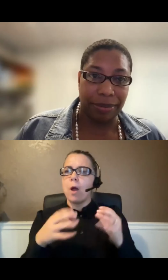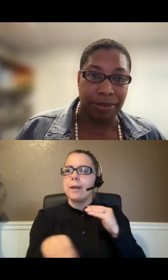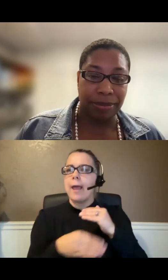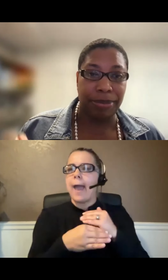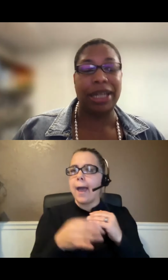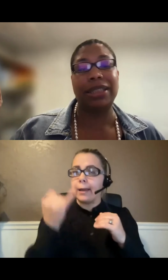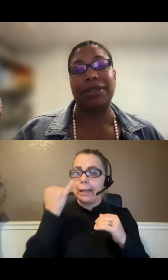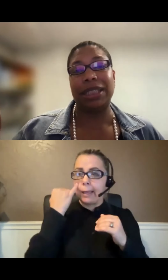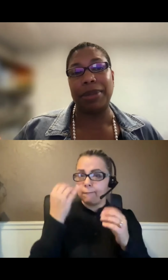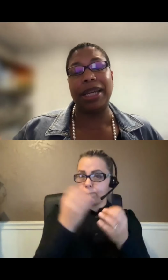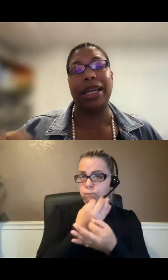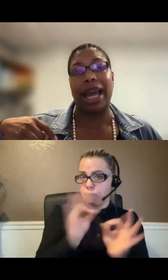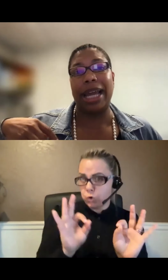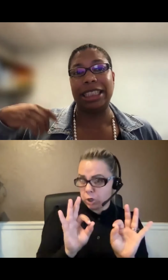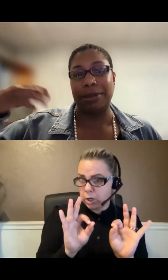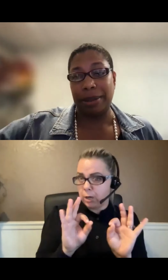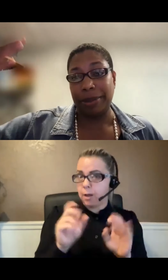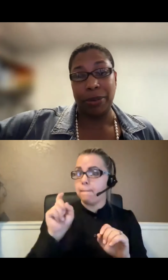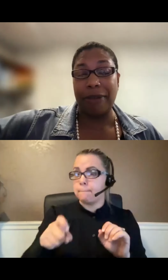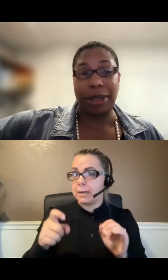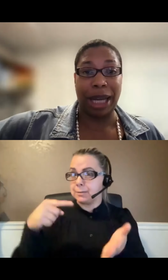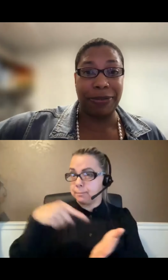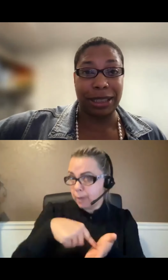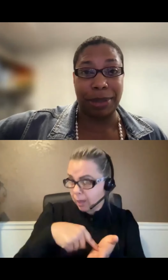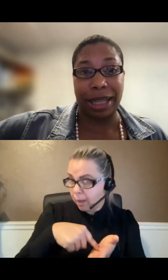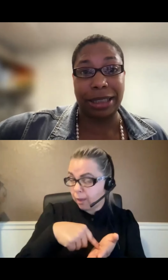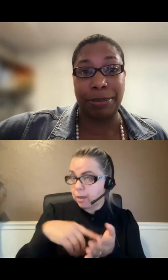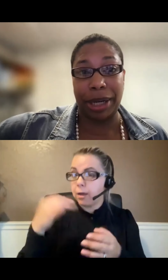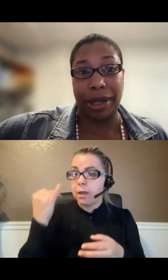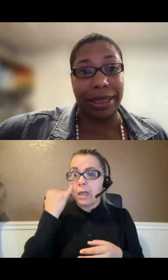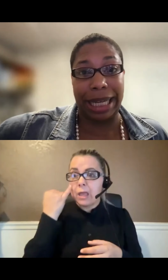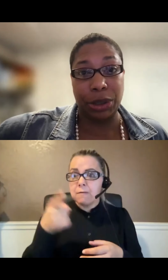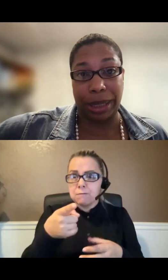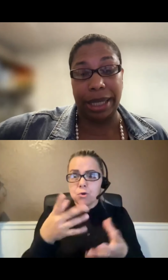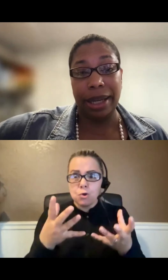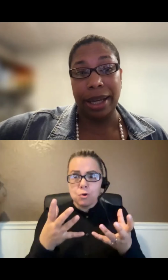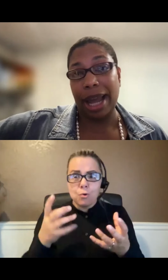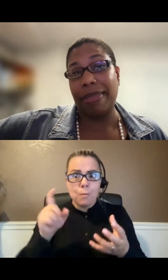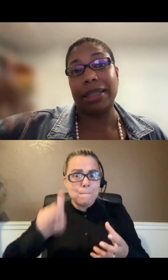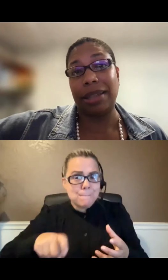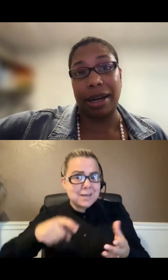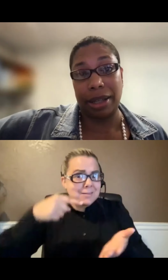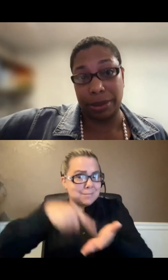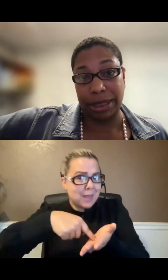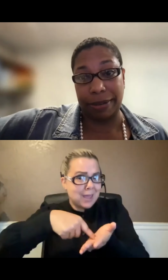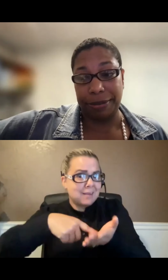Because if you have to pay for something, that's a barrier to entry and that's not inclusive.